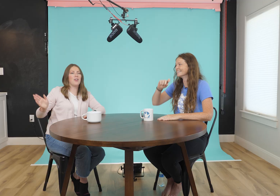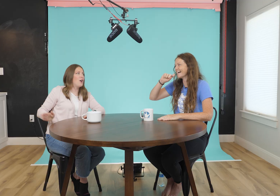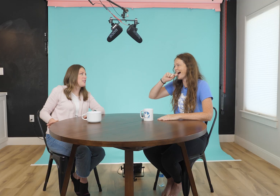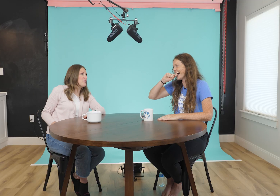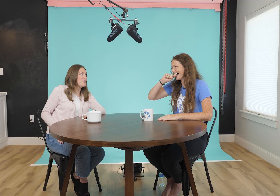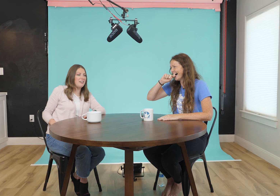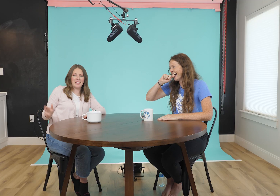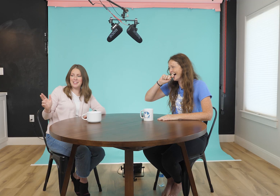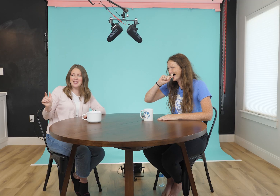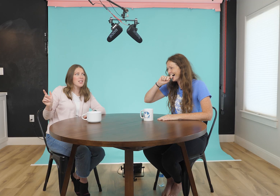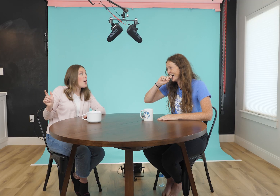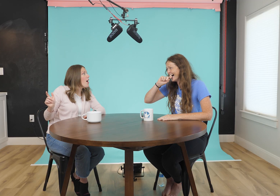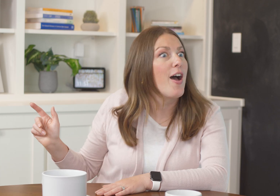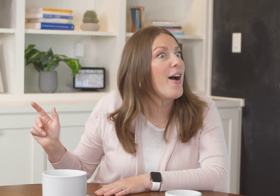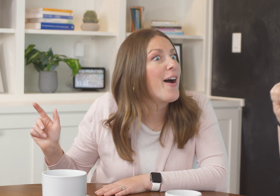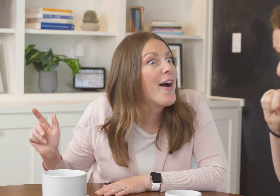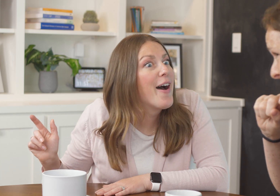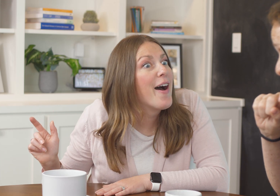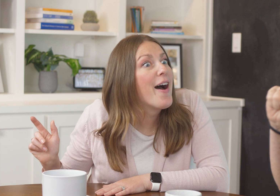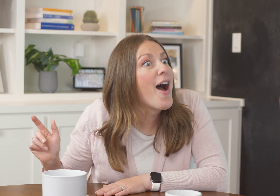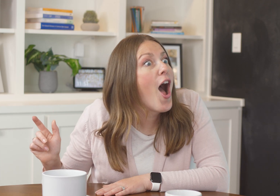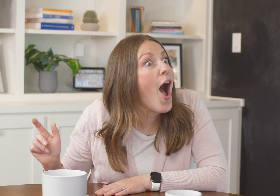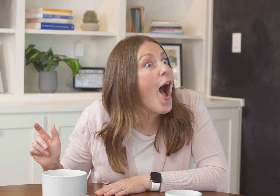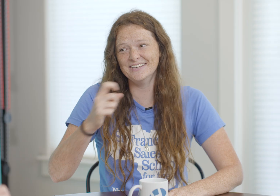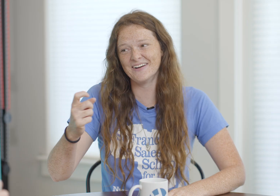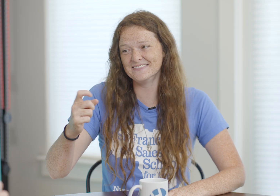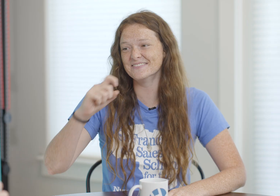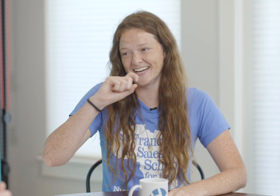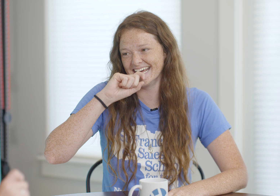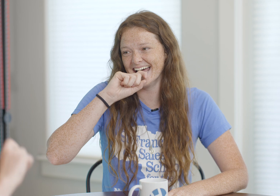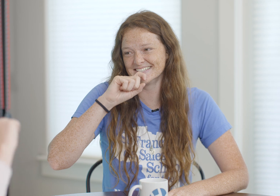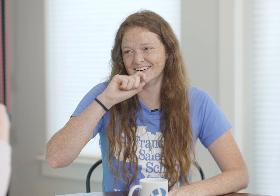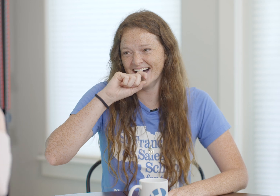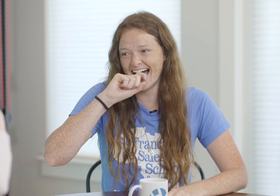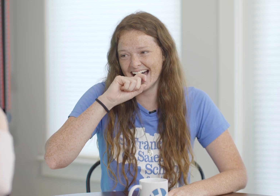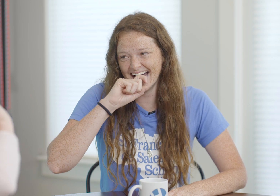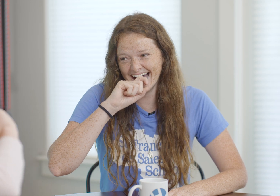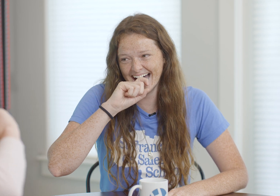We will also chat about the differences between ASL and Ugandan Sign Language.